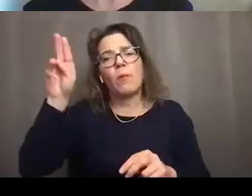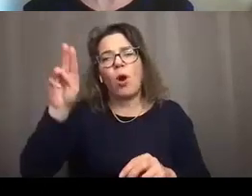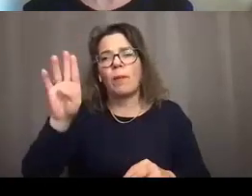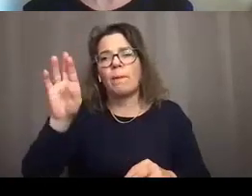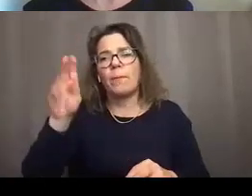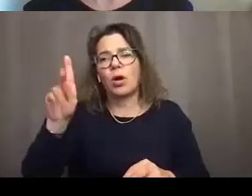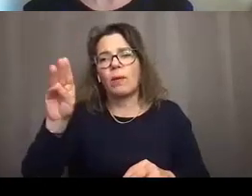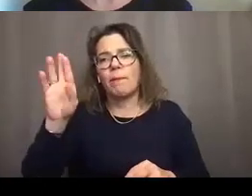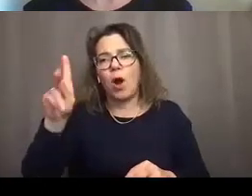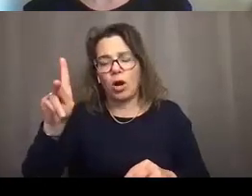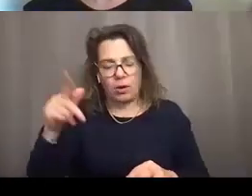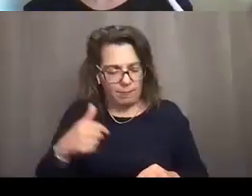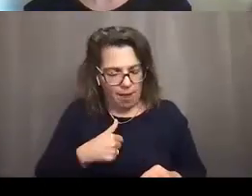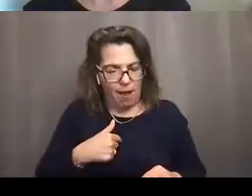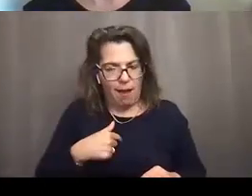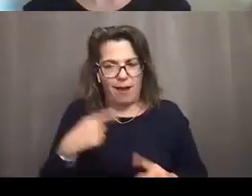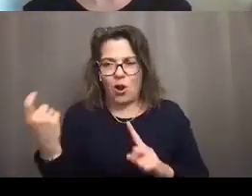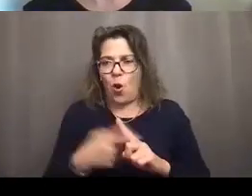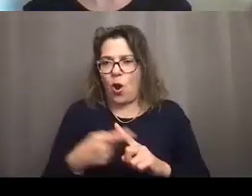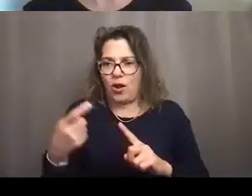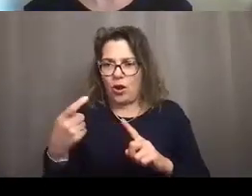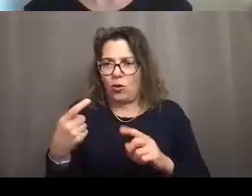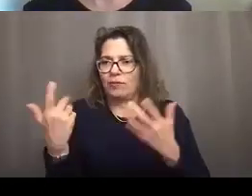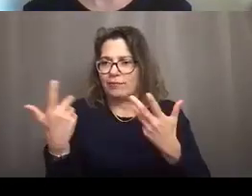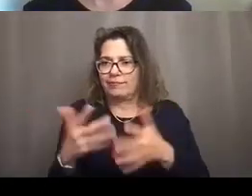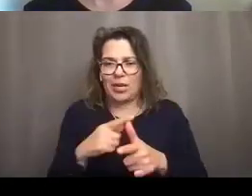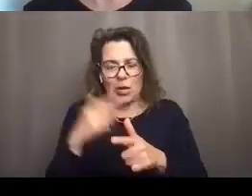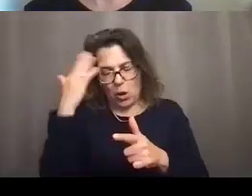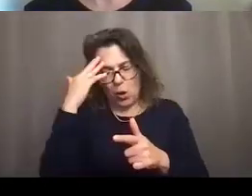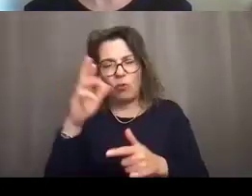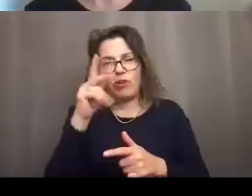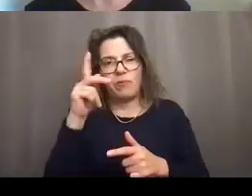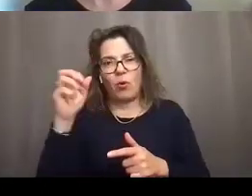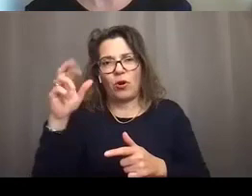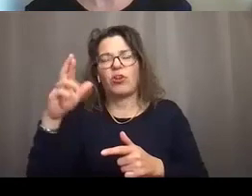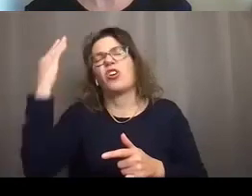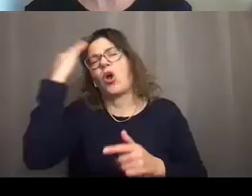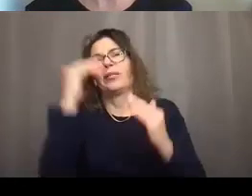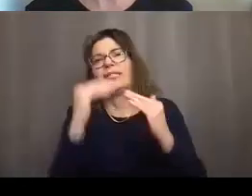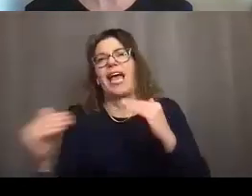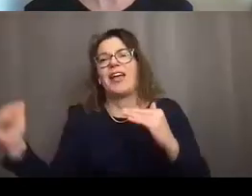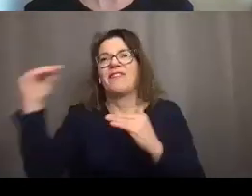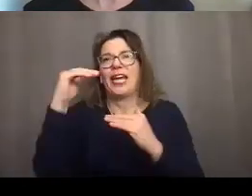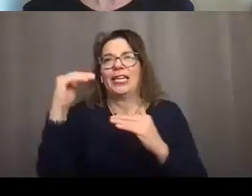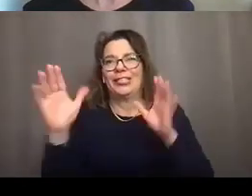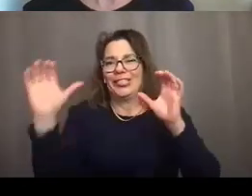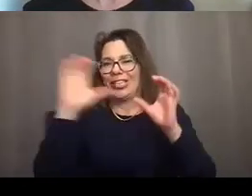My browser auto completes whenever I type in RePORTER it knows I'm going to advanced search, yours might do the same thing.